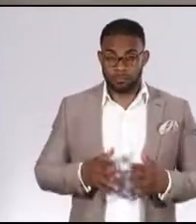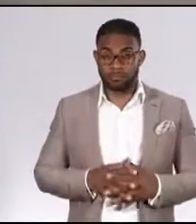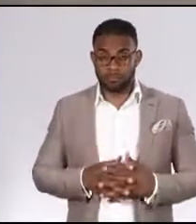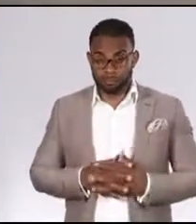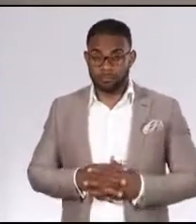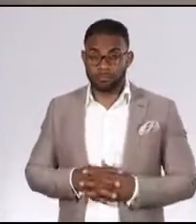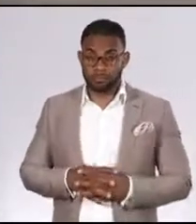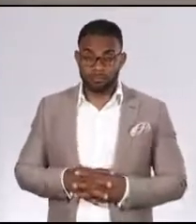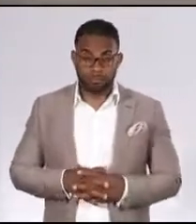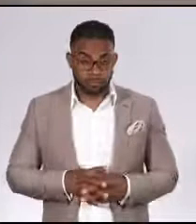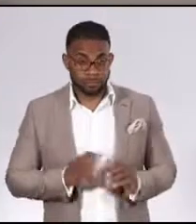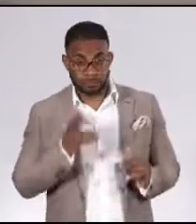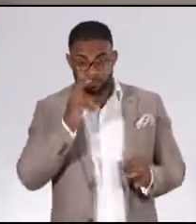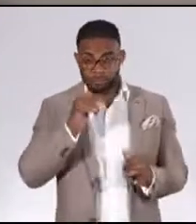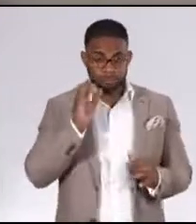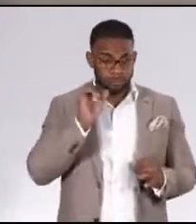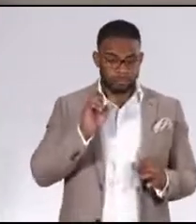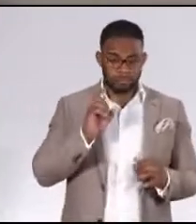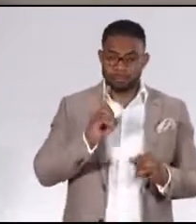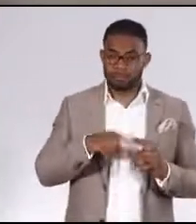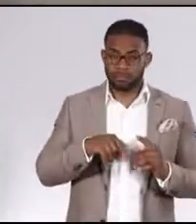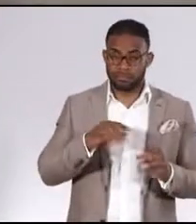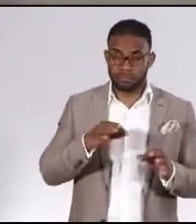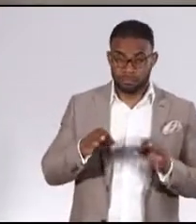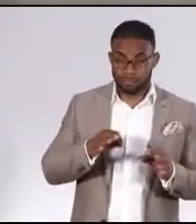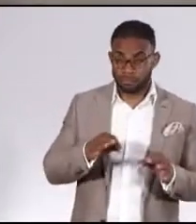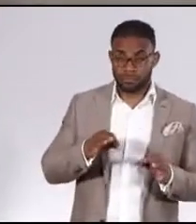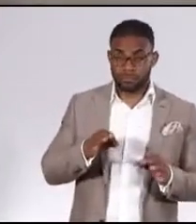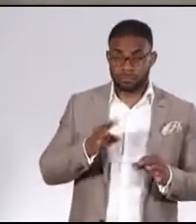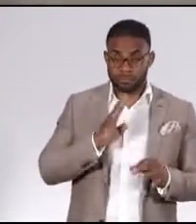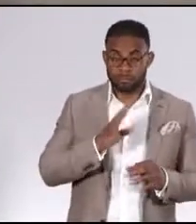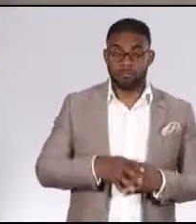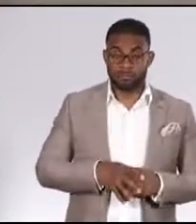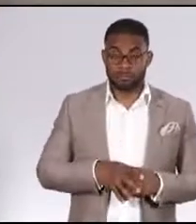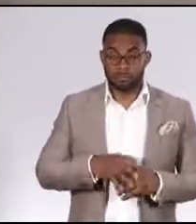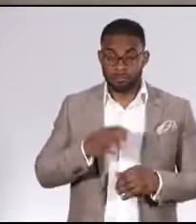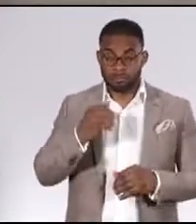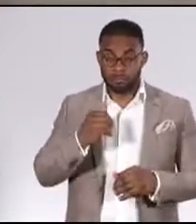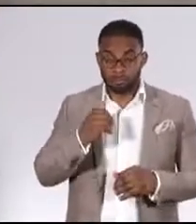I can hear sound, but I can't distinguish speech. I'm a good speech reader.